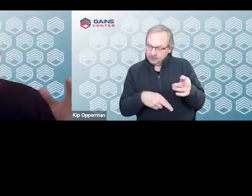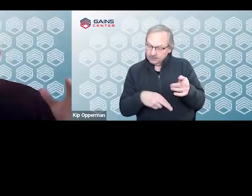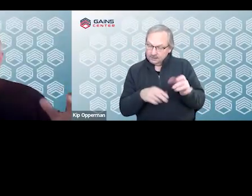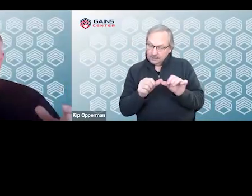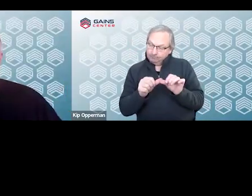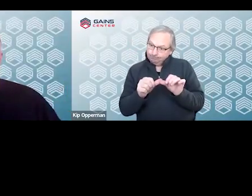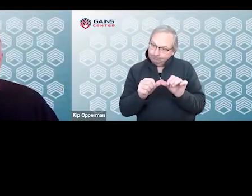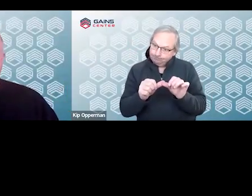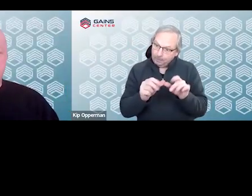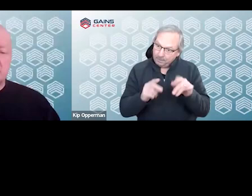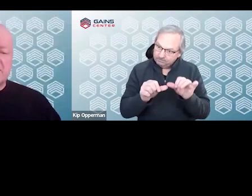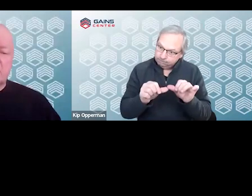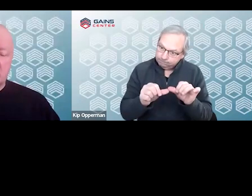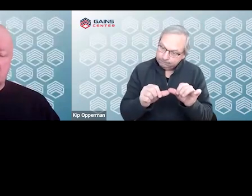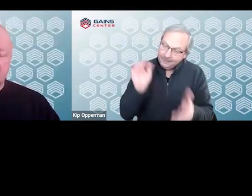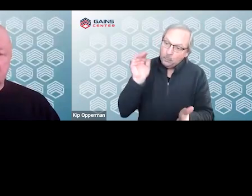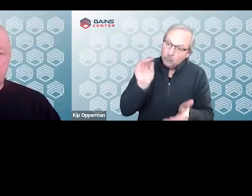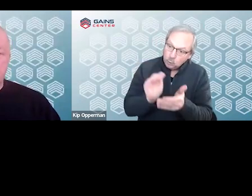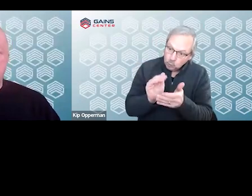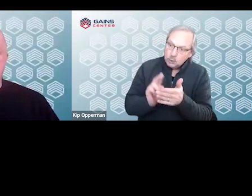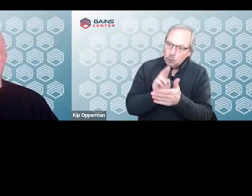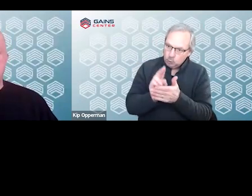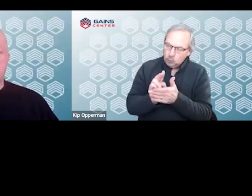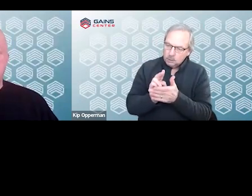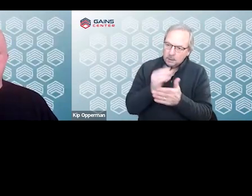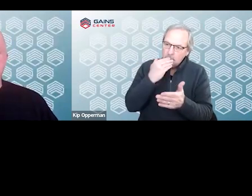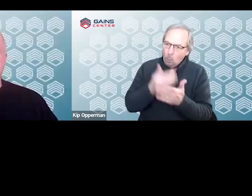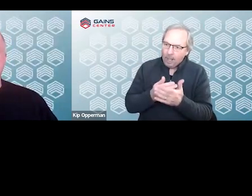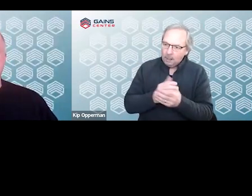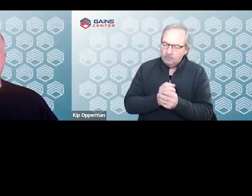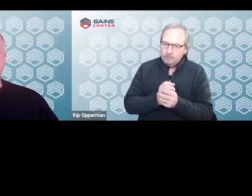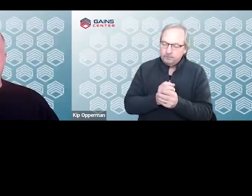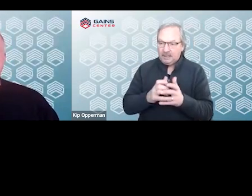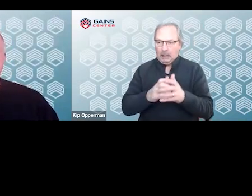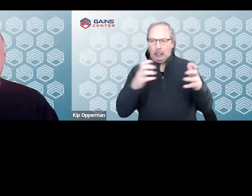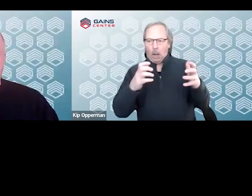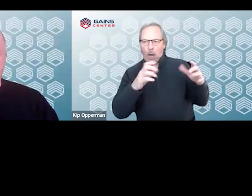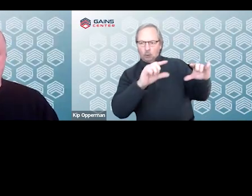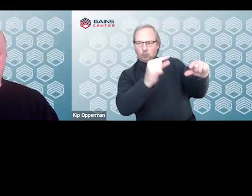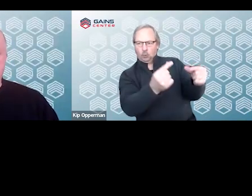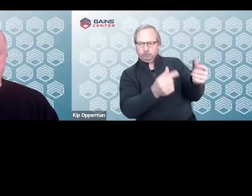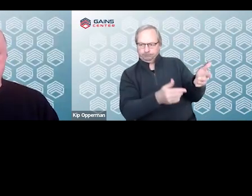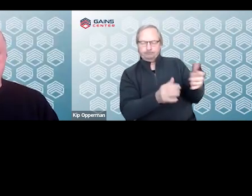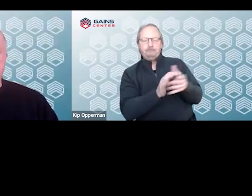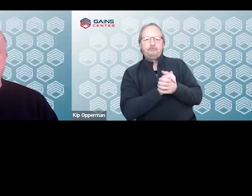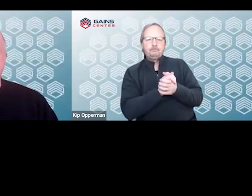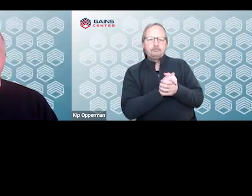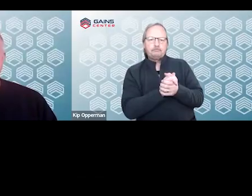and that reduce their stimulant use that well in a large group. The patients like it.